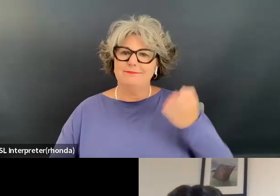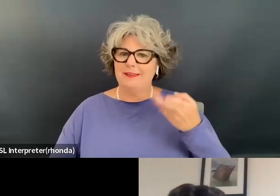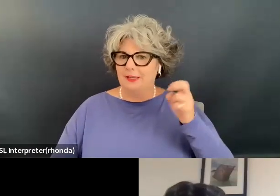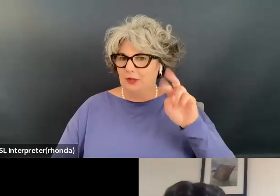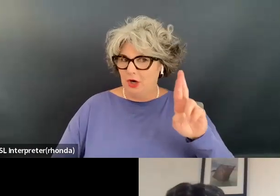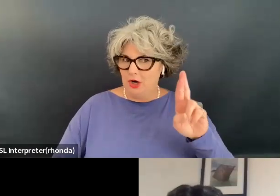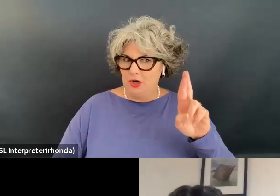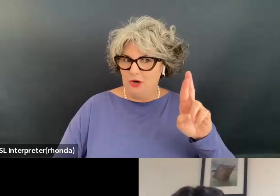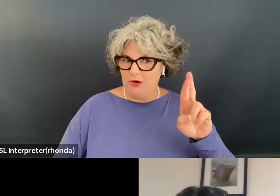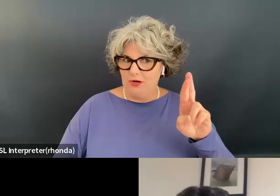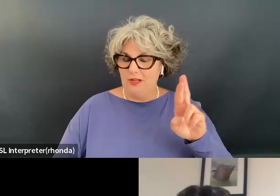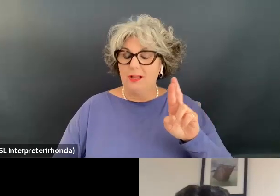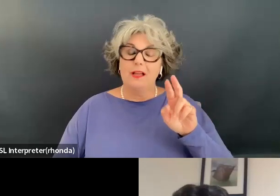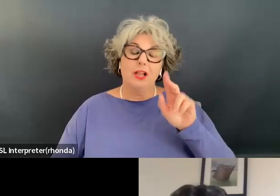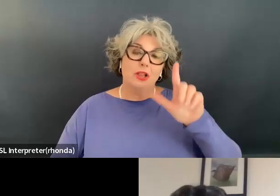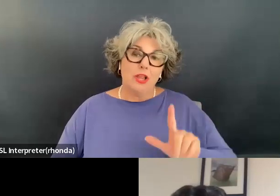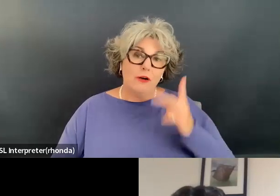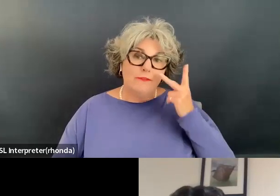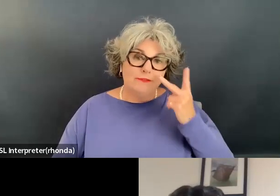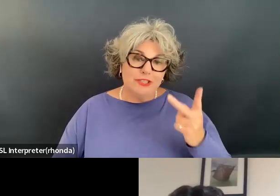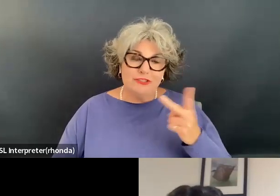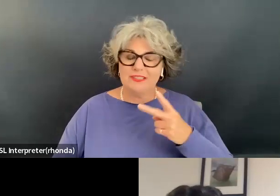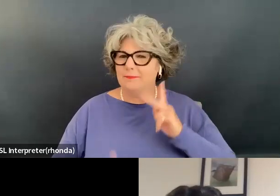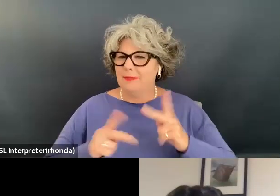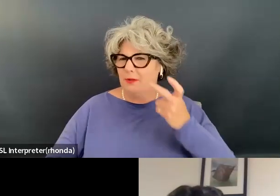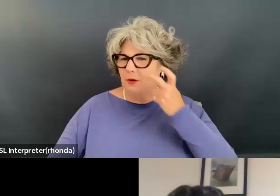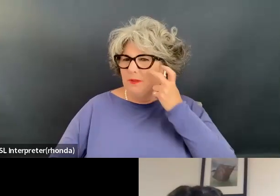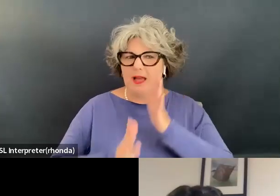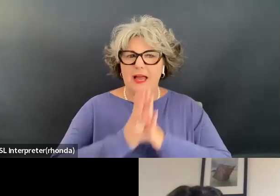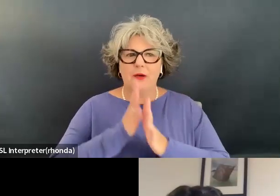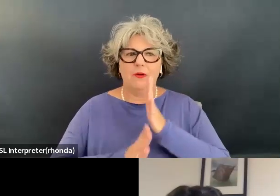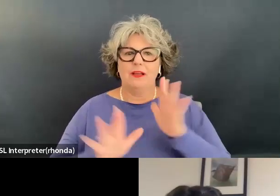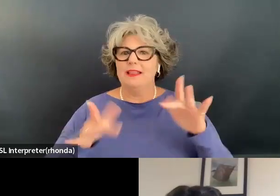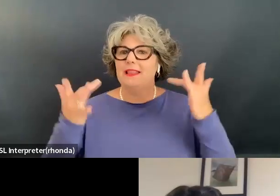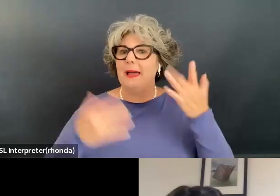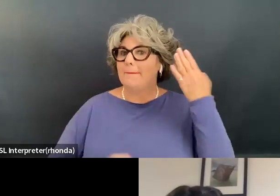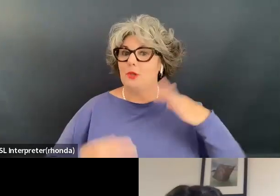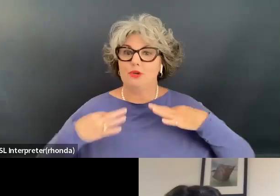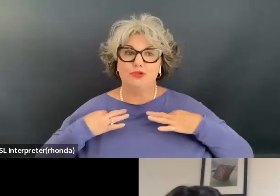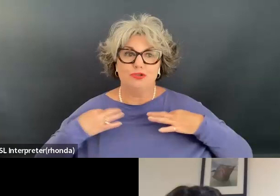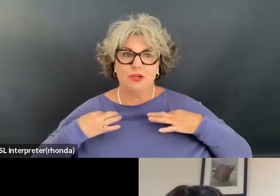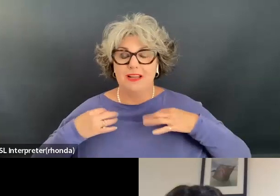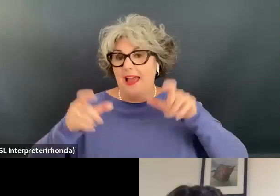For our low-vision and blind attendees, I'm wearing a pale blue shirt, I have glasses,